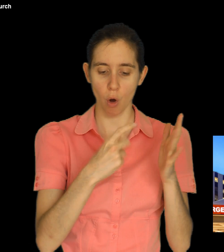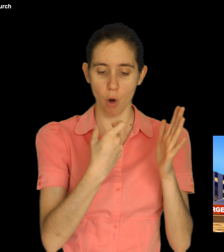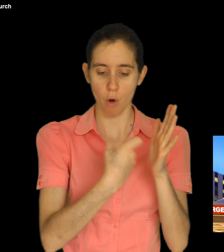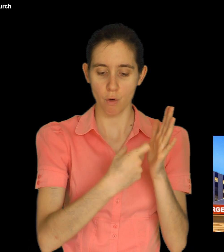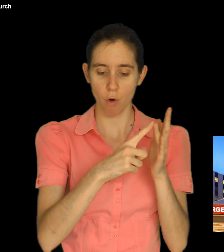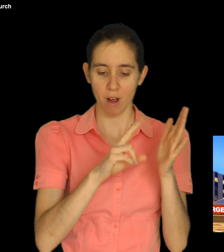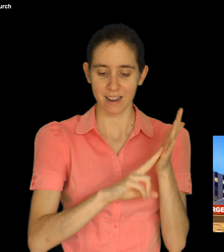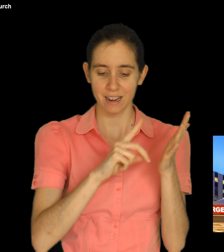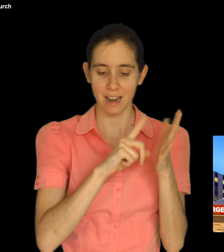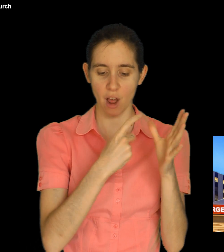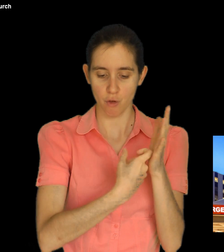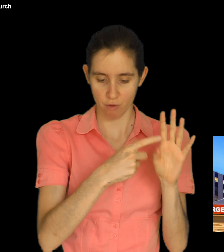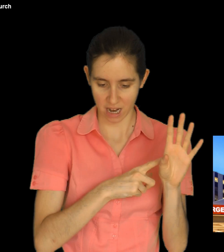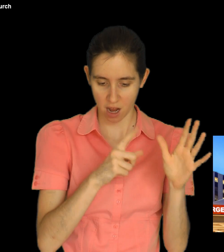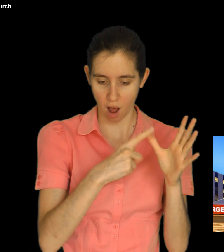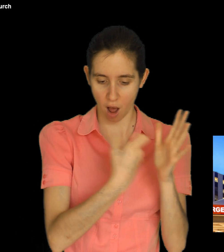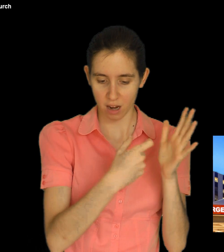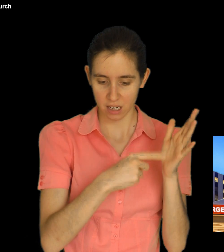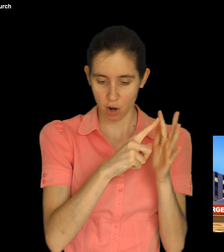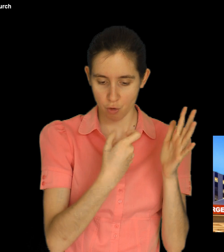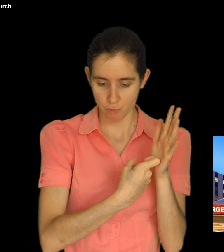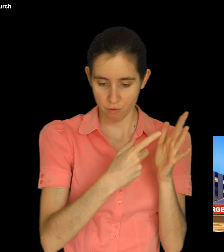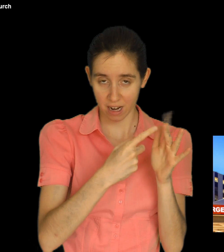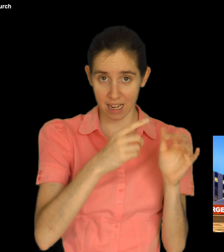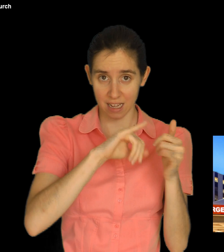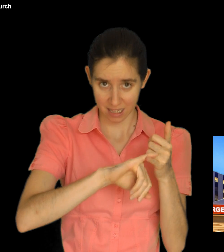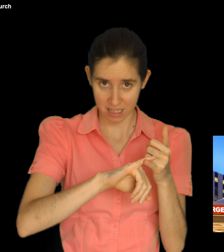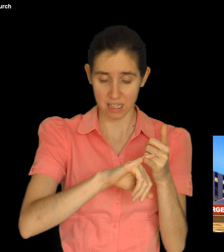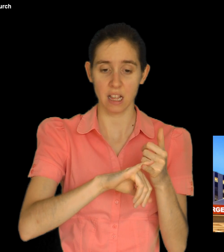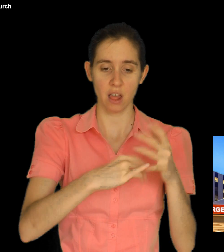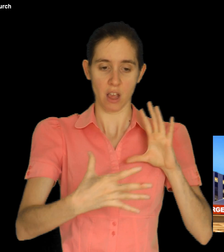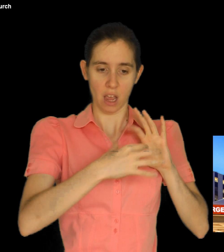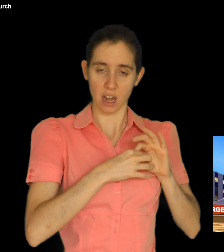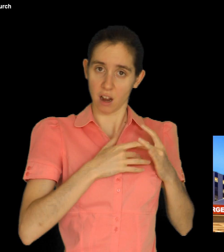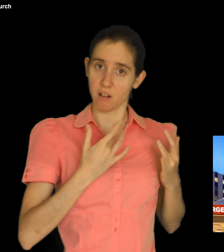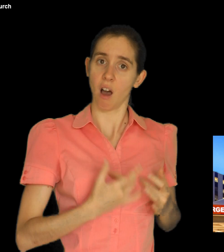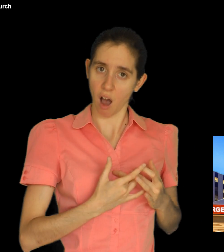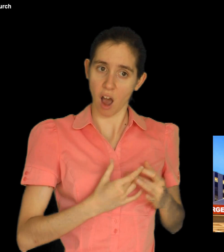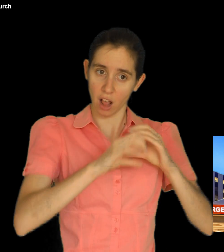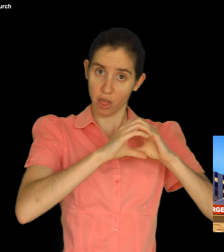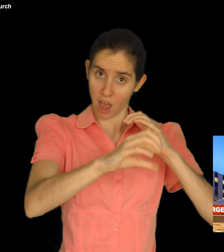vessels which supply blood to the heart. Once damaged that lining becomes